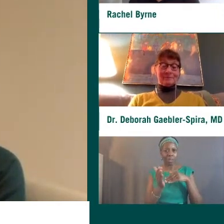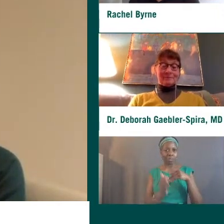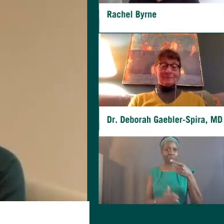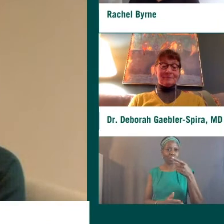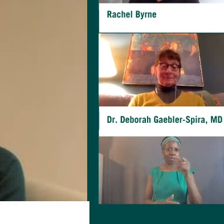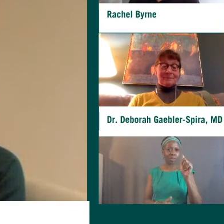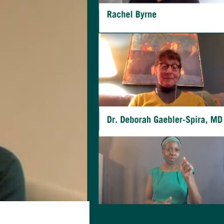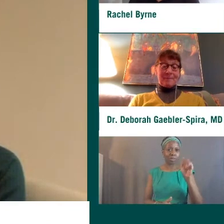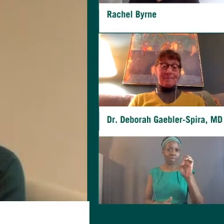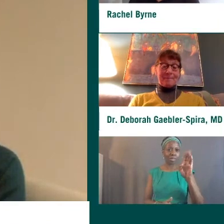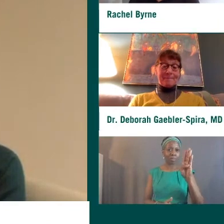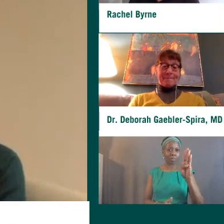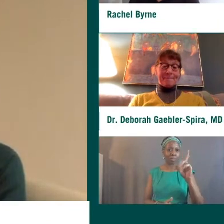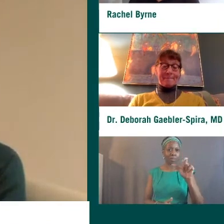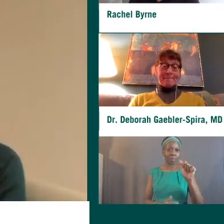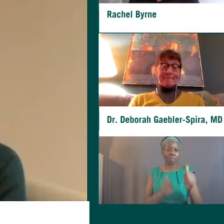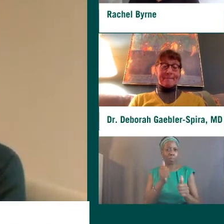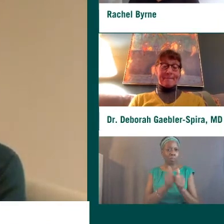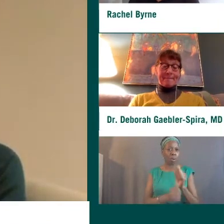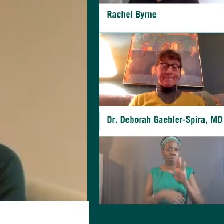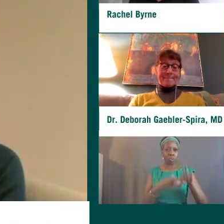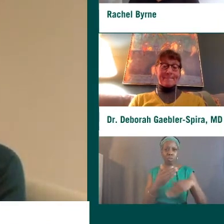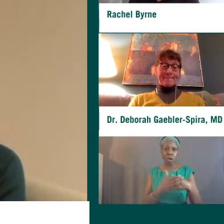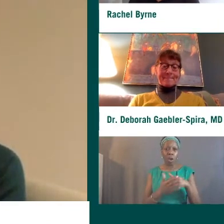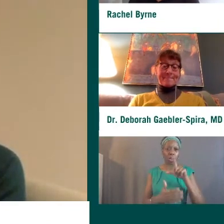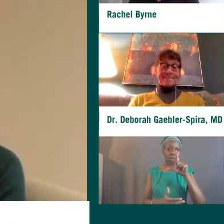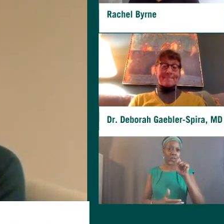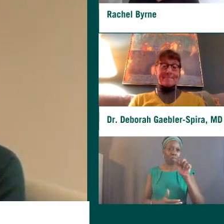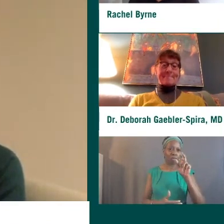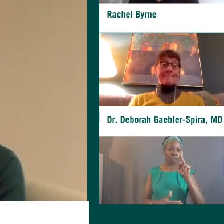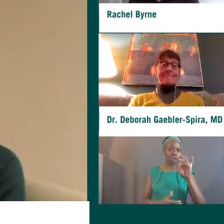over the years, we still refer to some of them for information.